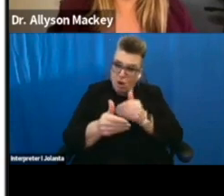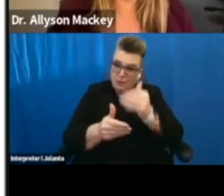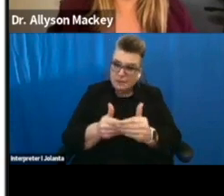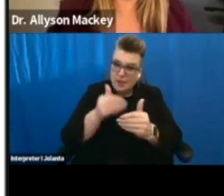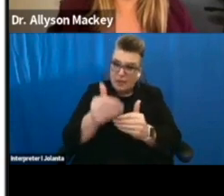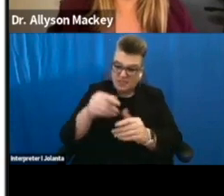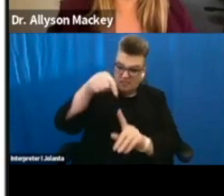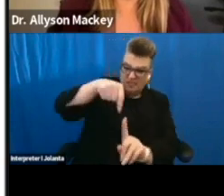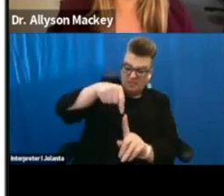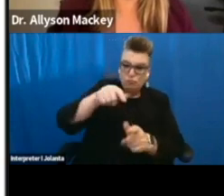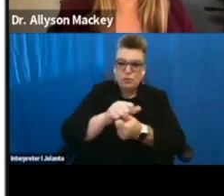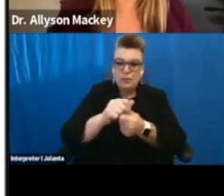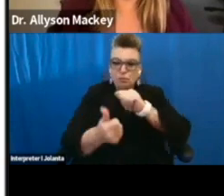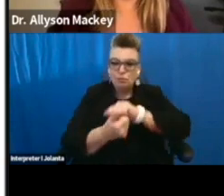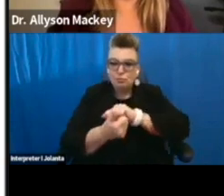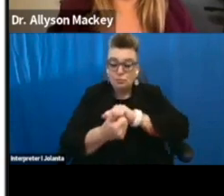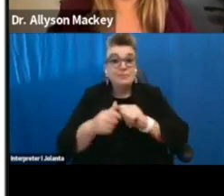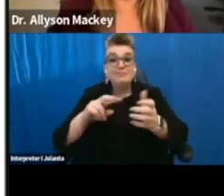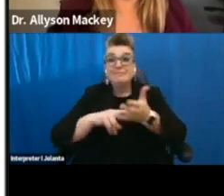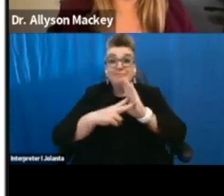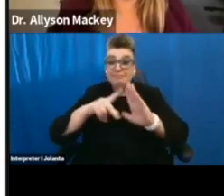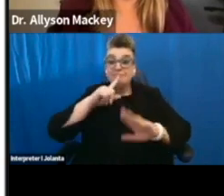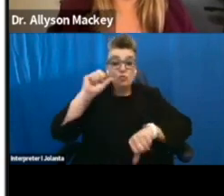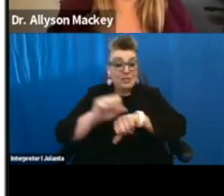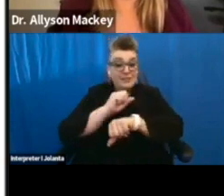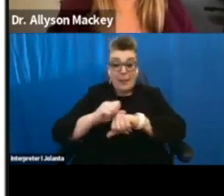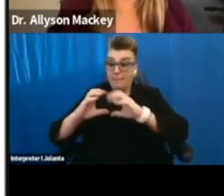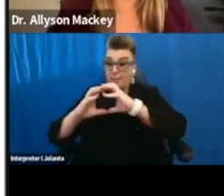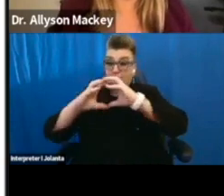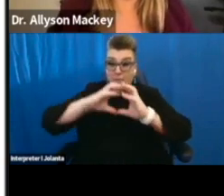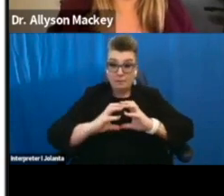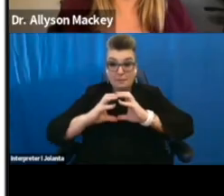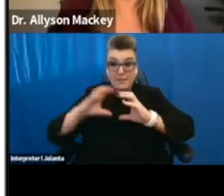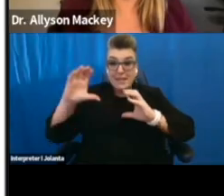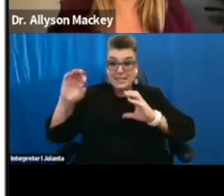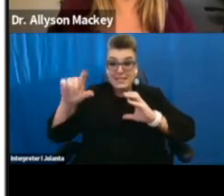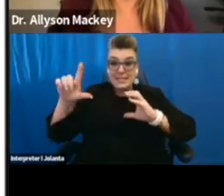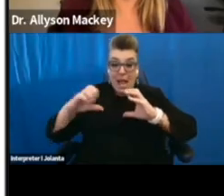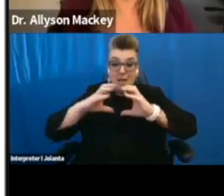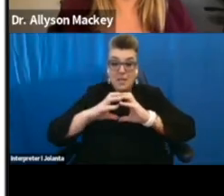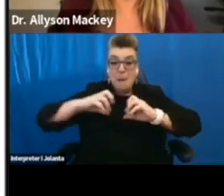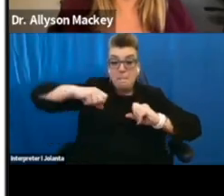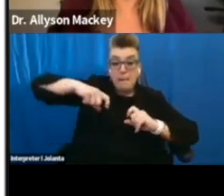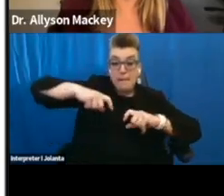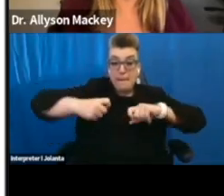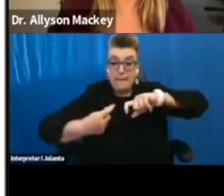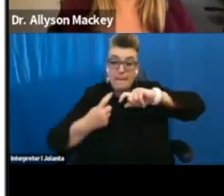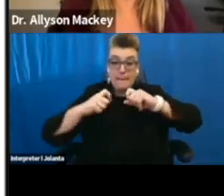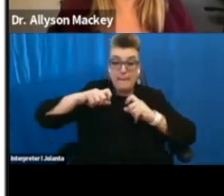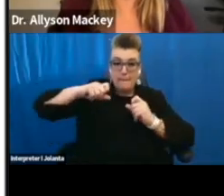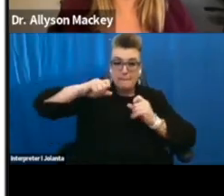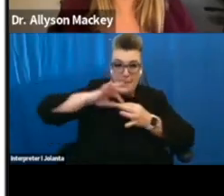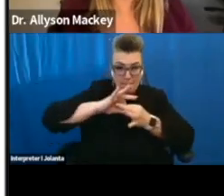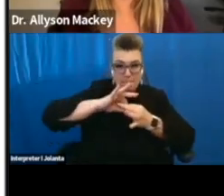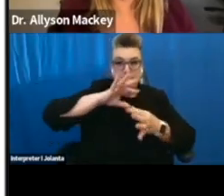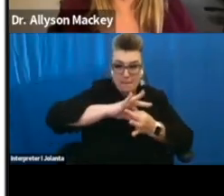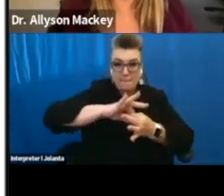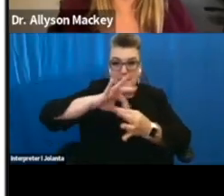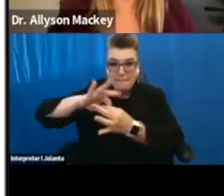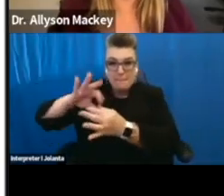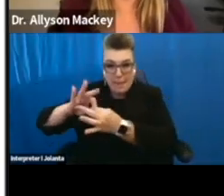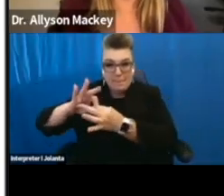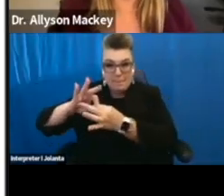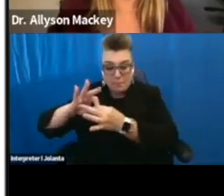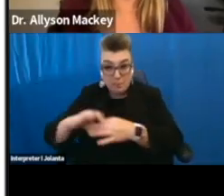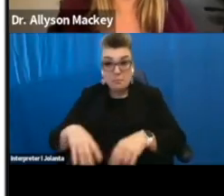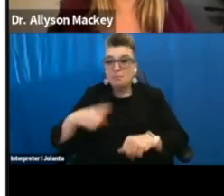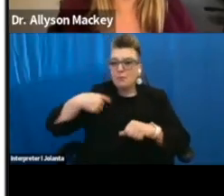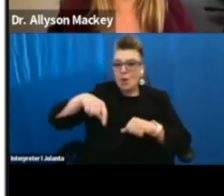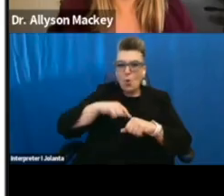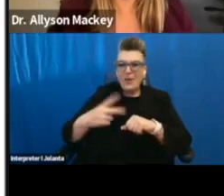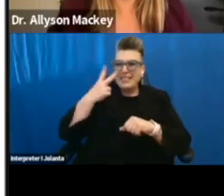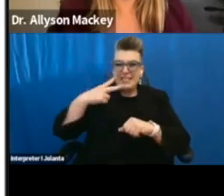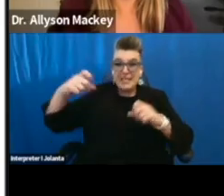about how when cells fire together they wire together we see changes in synapse formation